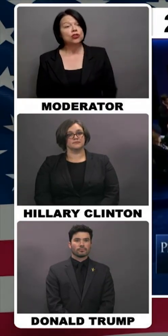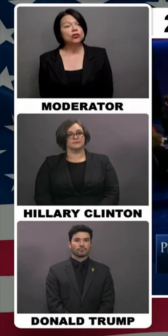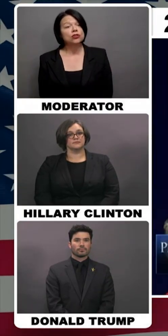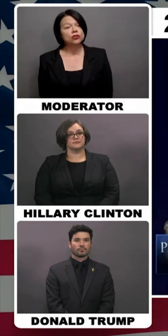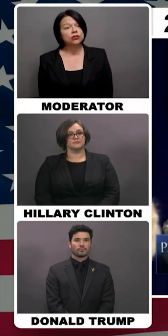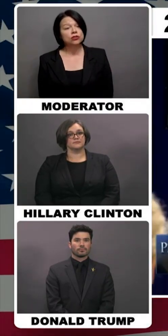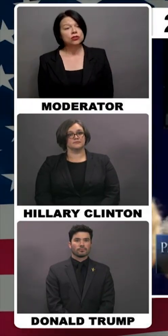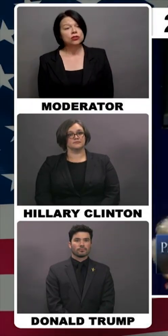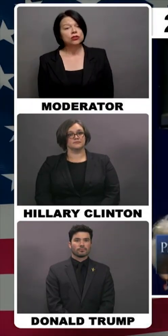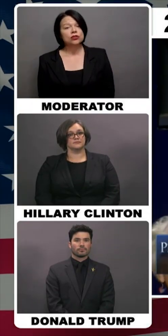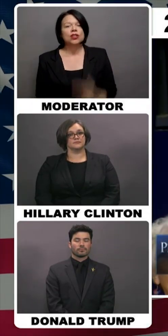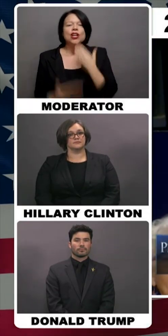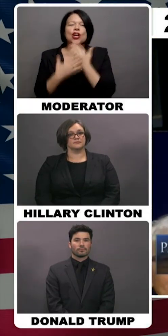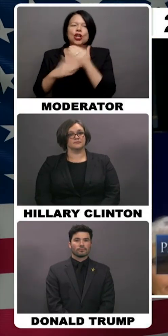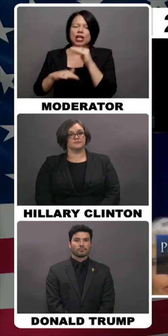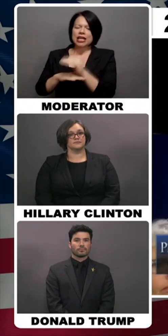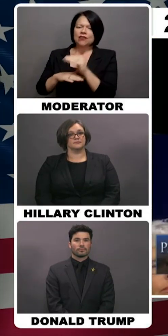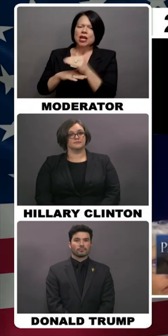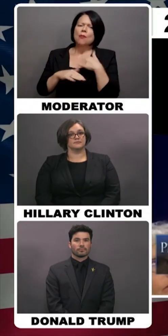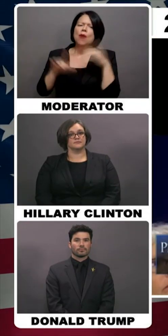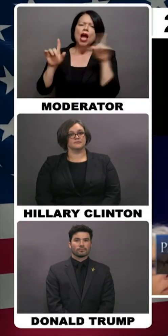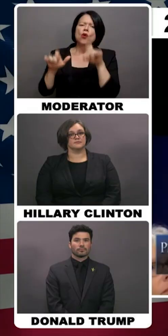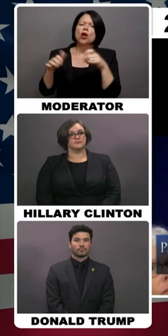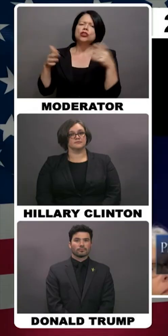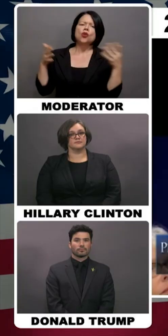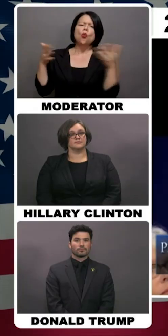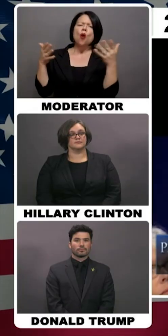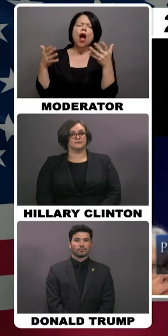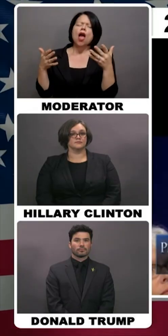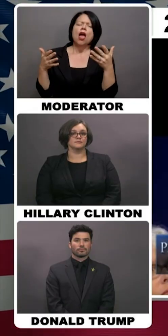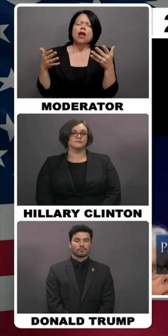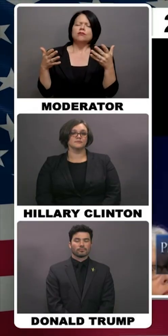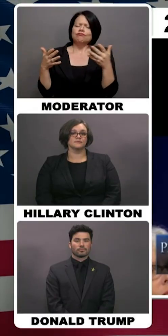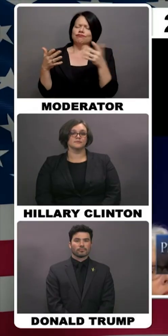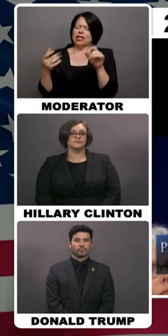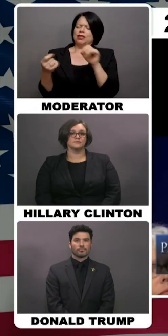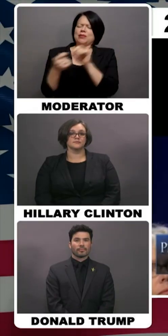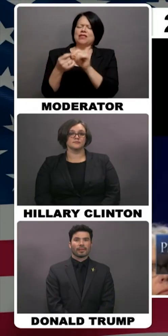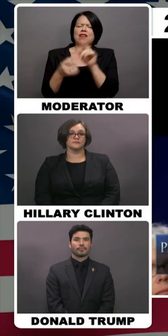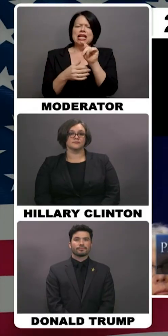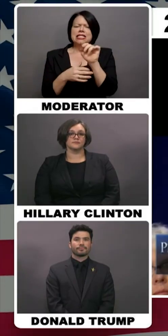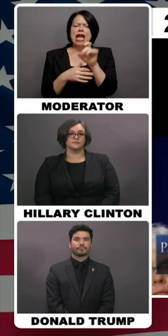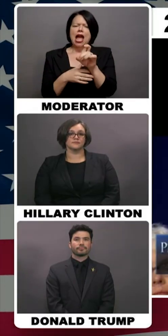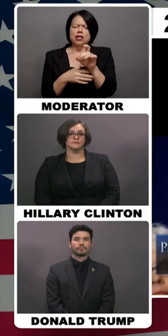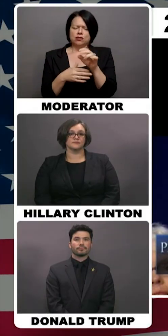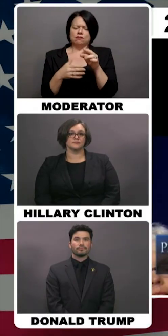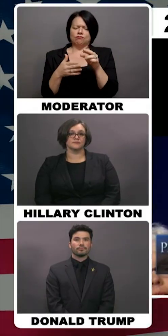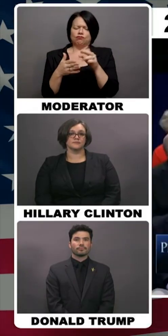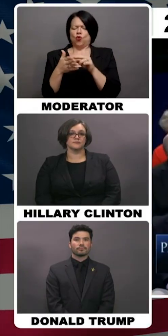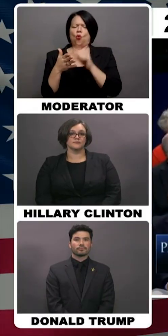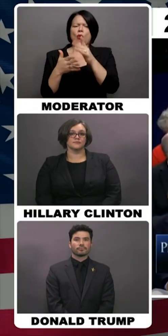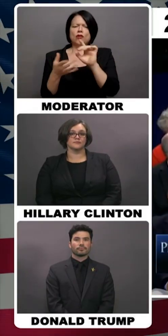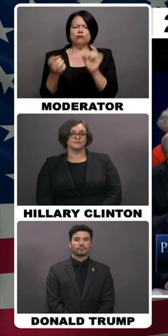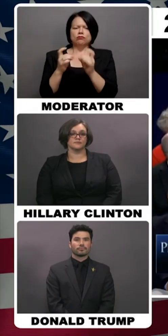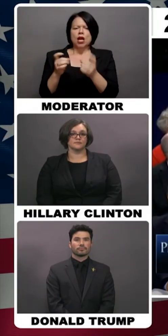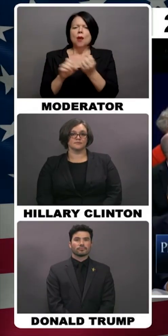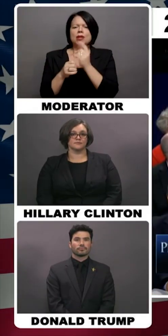Good evening. My question is, what specific tax provisions will you change to ensure the wealthiest Americans pay their fair share in taxes?